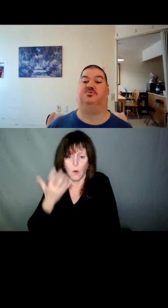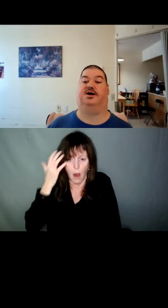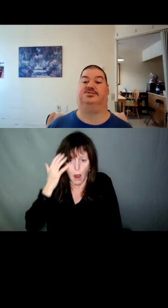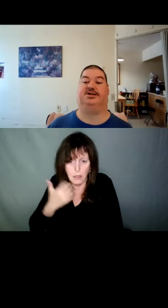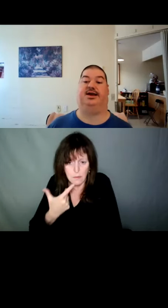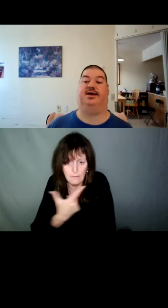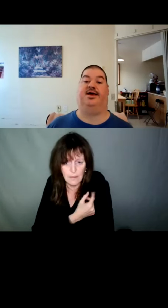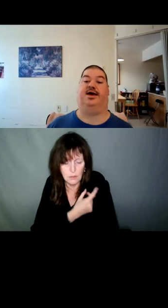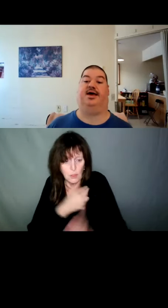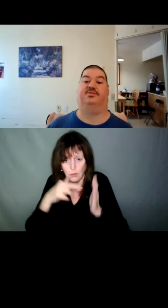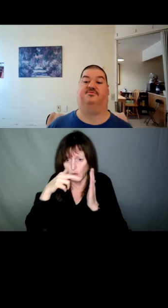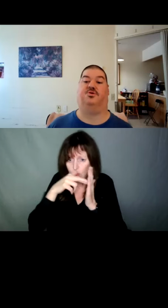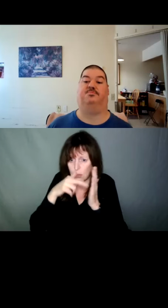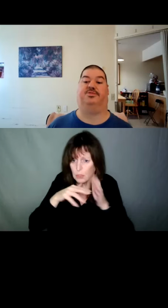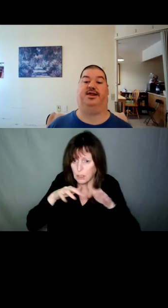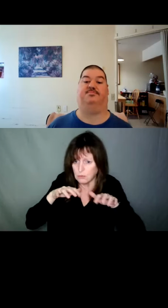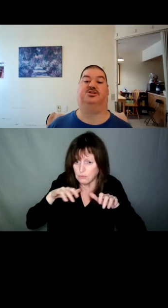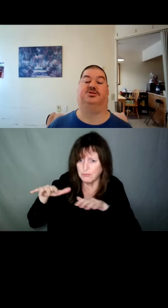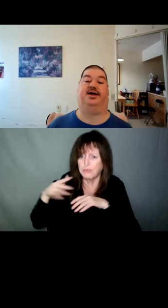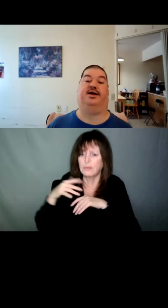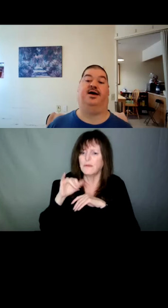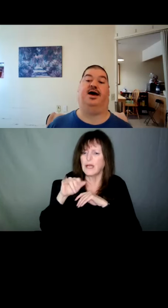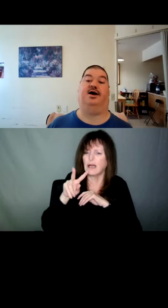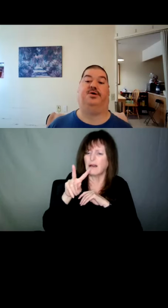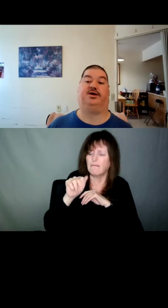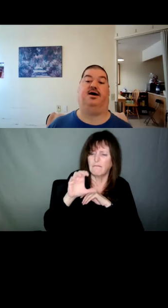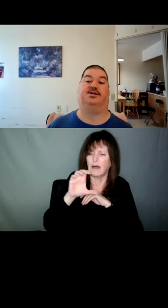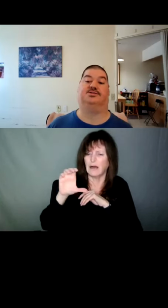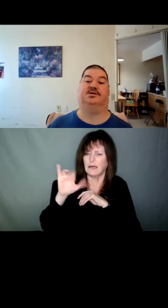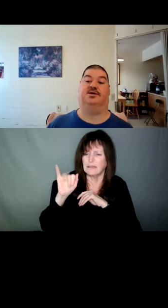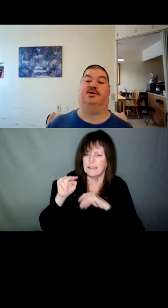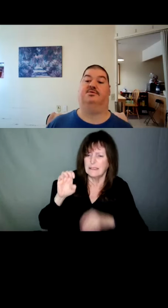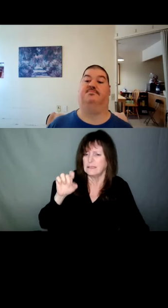there are how to get your vaccine Toronto